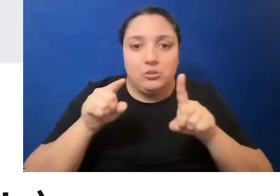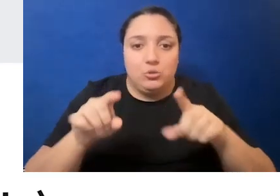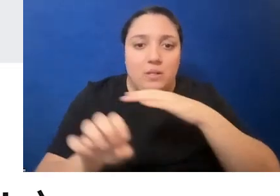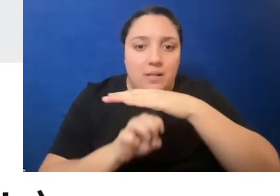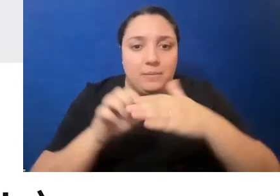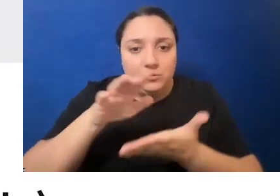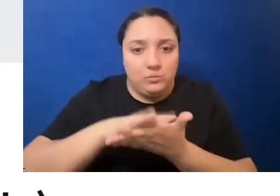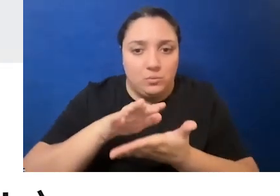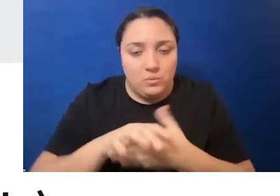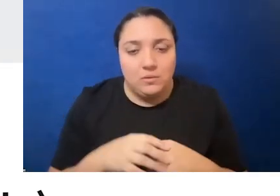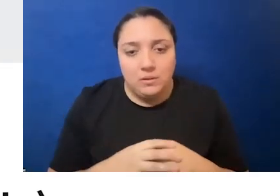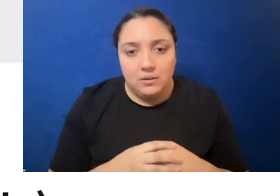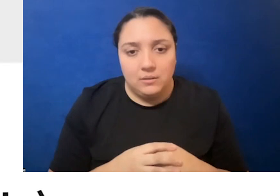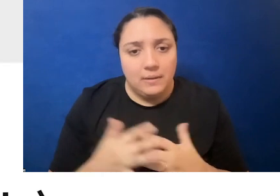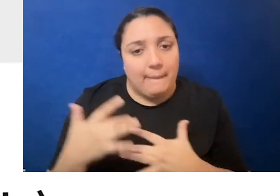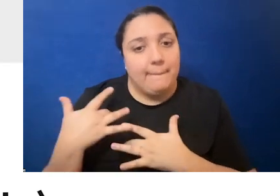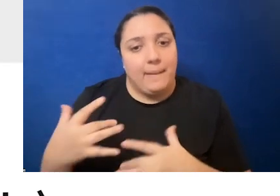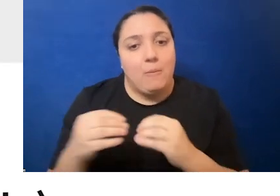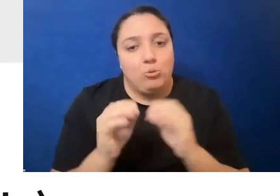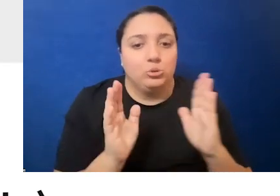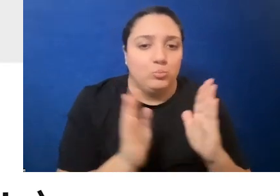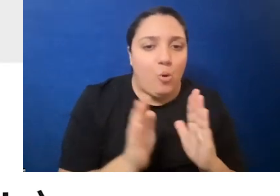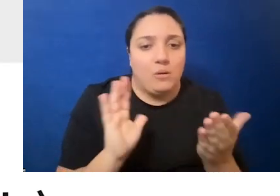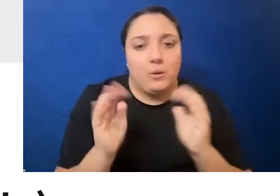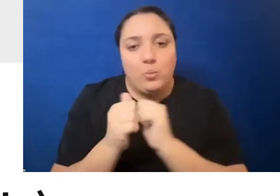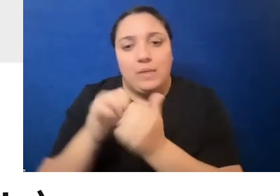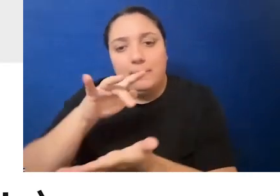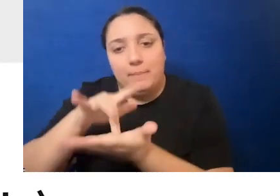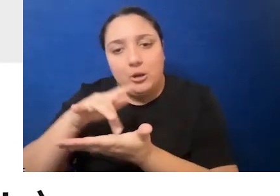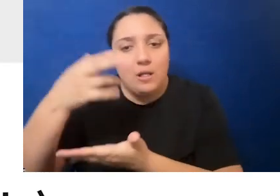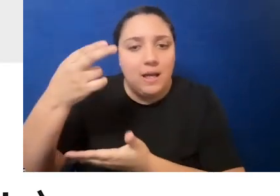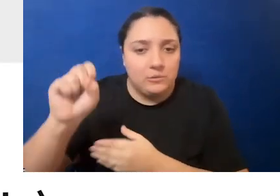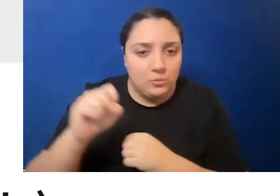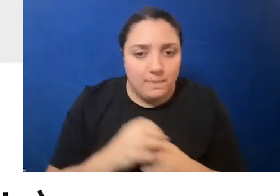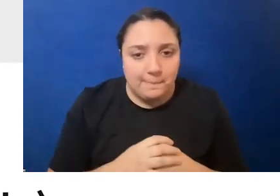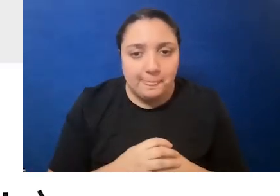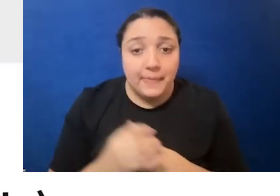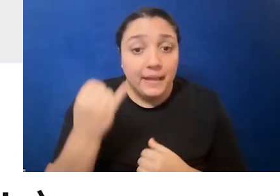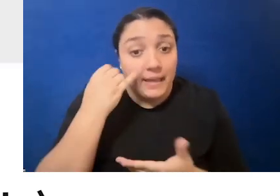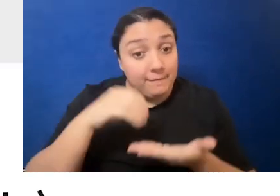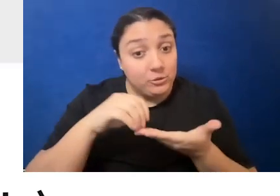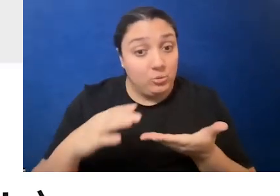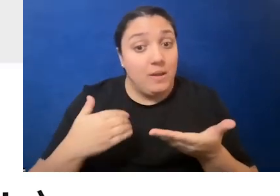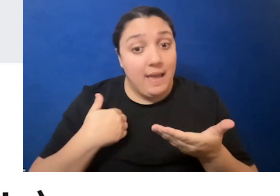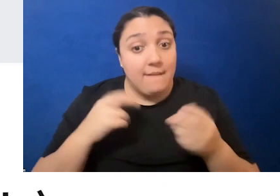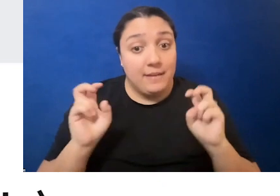HOW CAN SUPPORT THE KIDS' MENTAL HEALTH ISSUES, ESPECIALLY IN THE